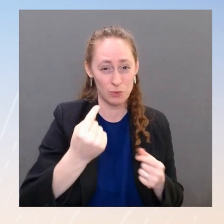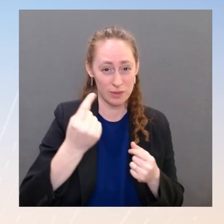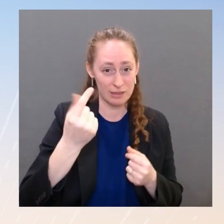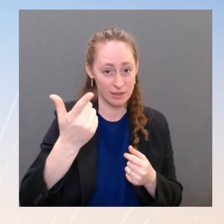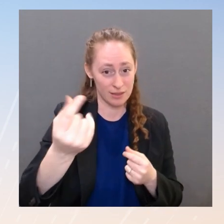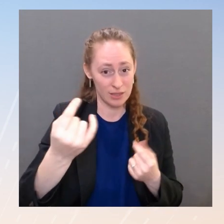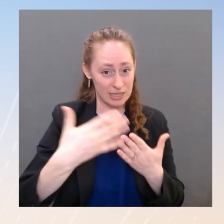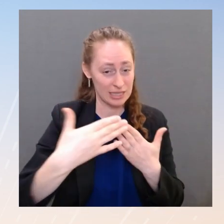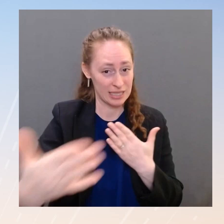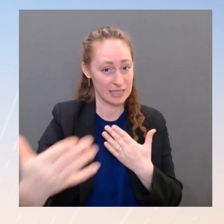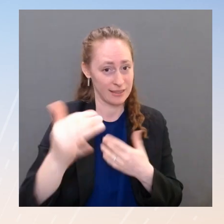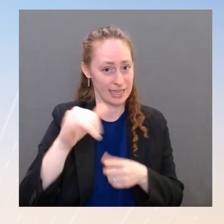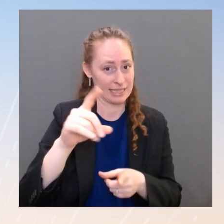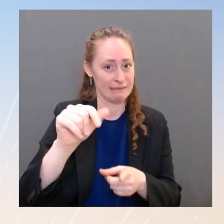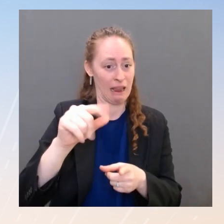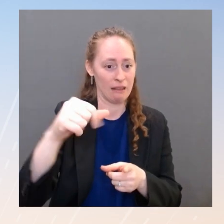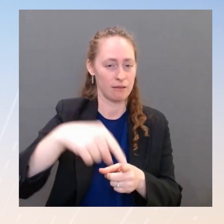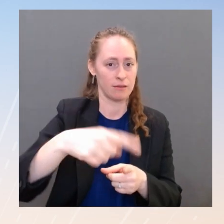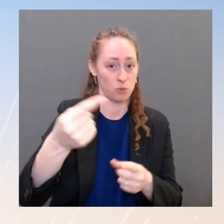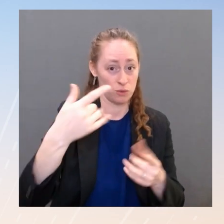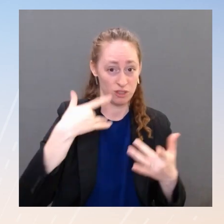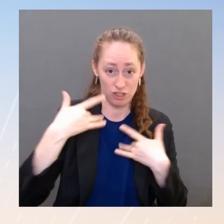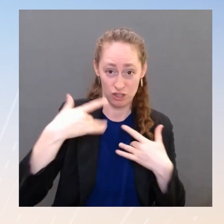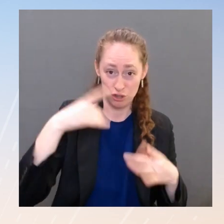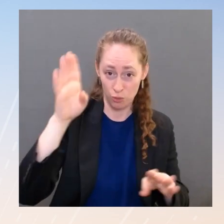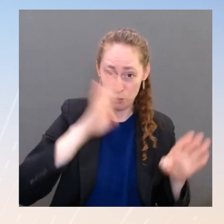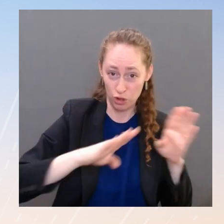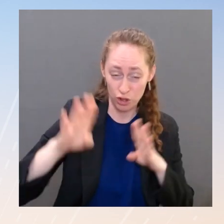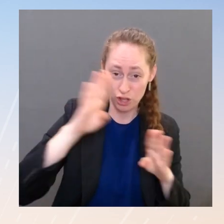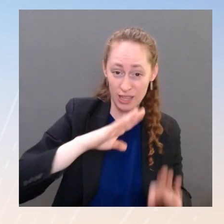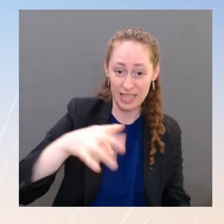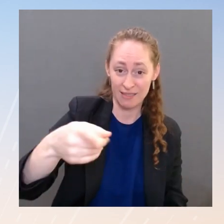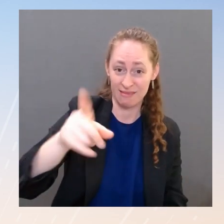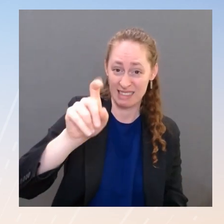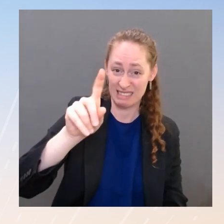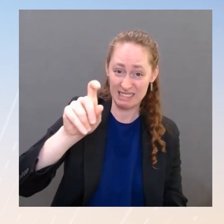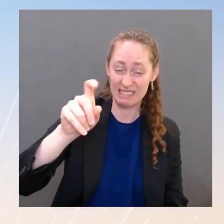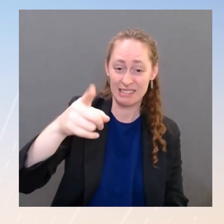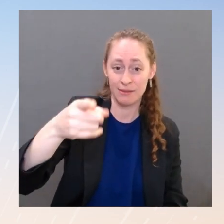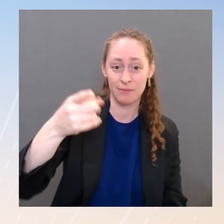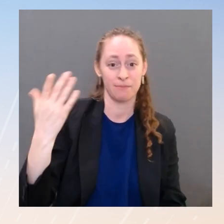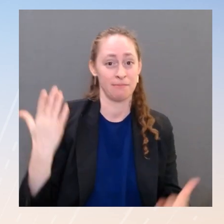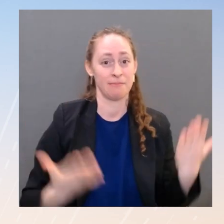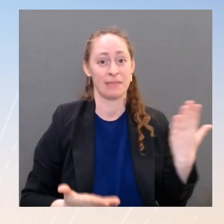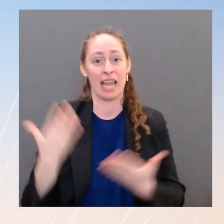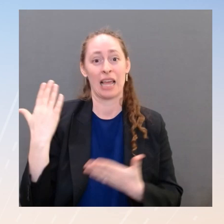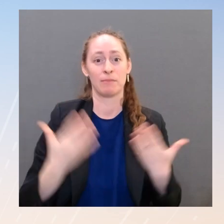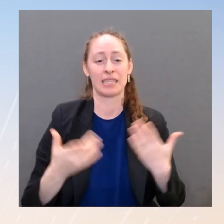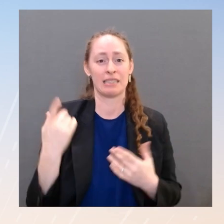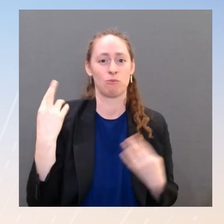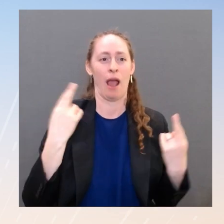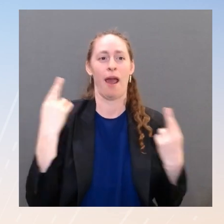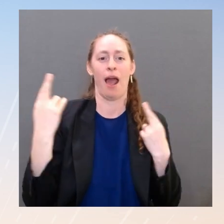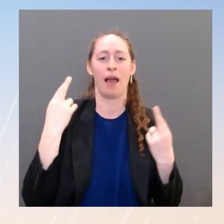And is there a sense right now that there needs to be some kind of course correction on these two issues, given that polling in the midterms being just six months out?